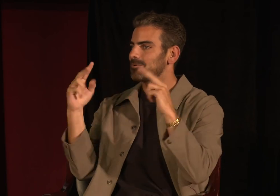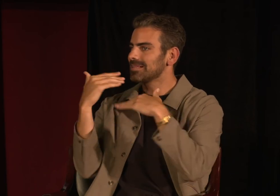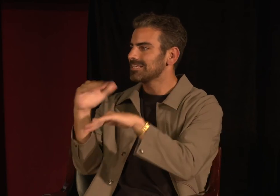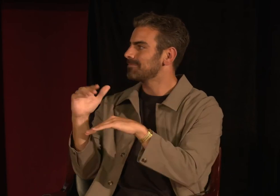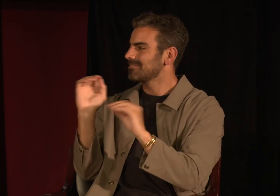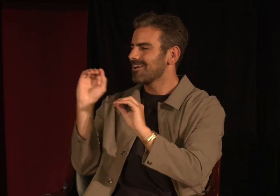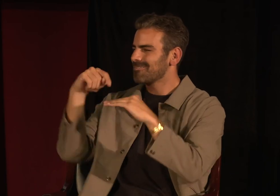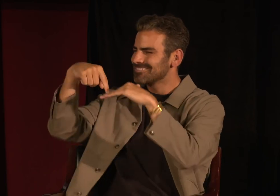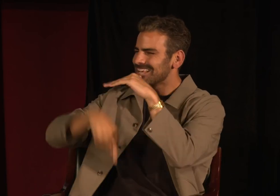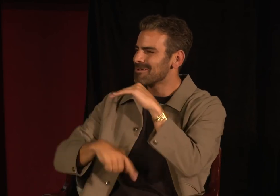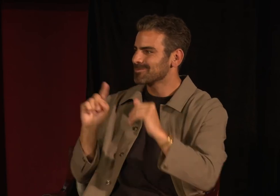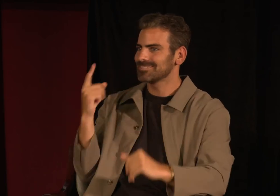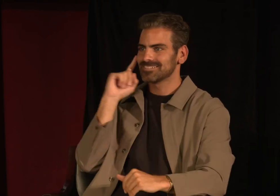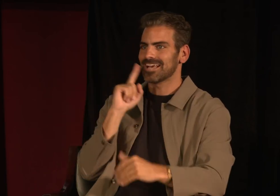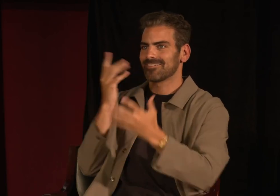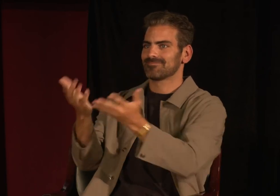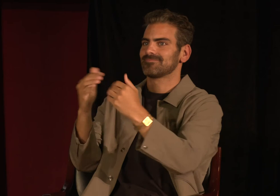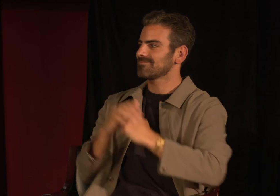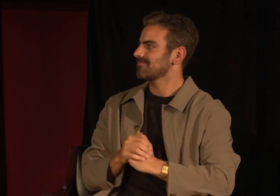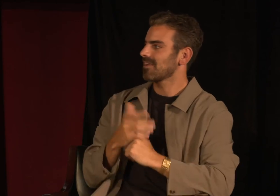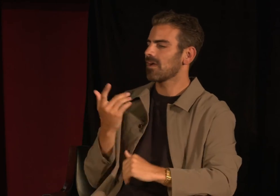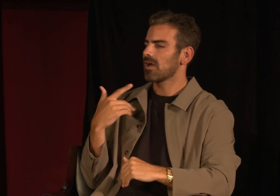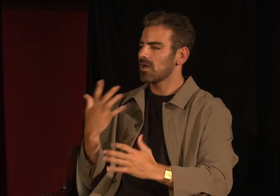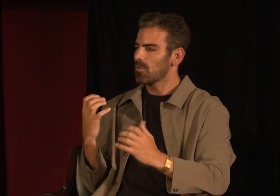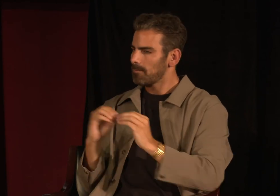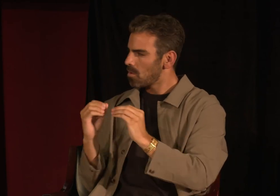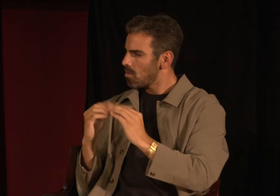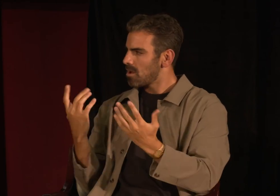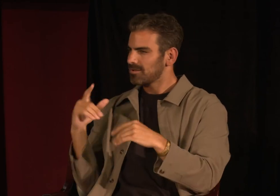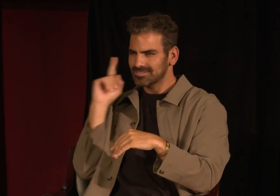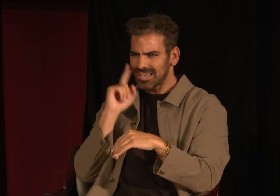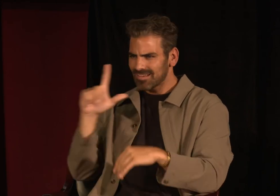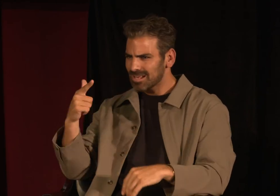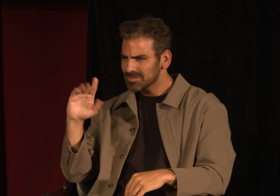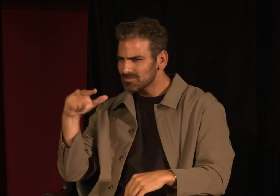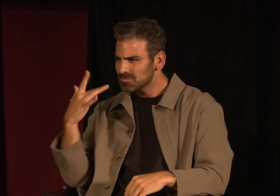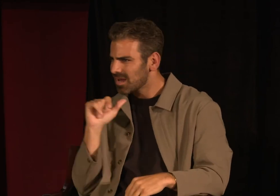one dimensional and very limited and incredibly surface level, I wanted more, and I craved more.